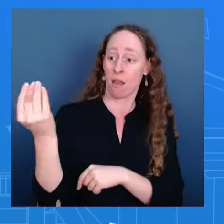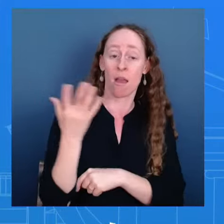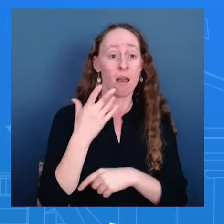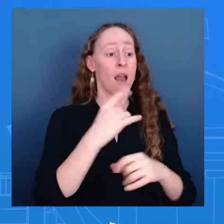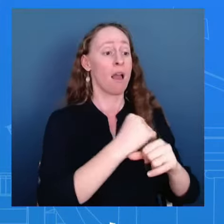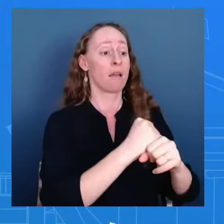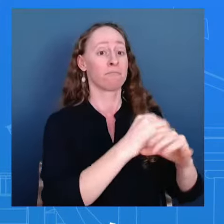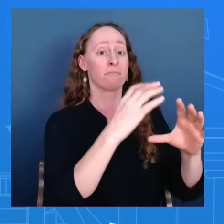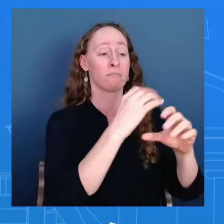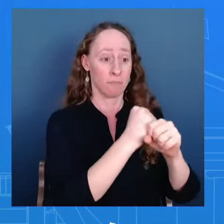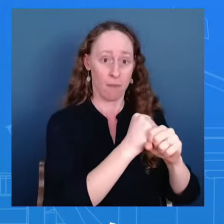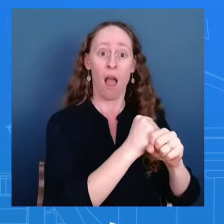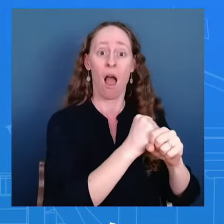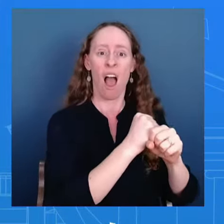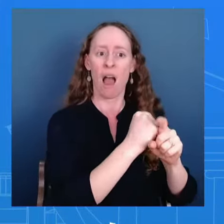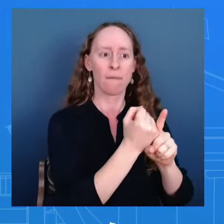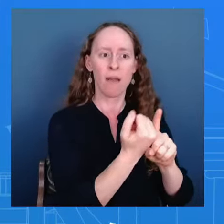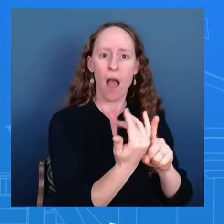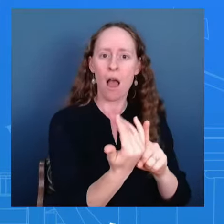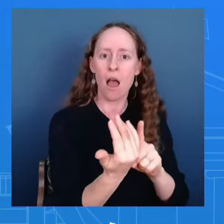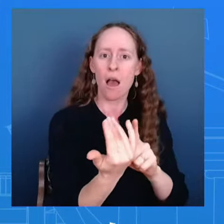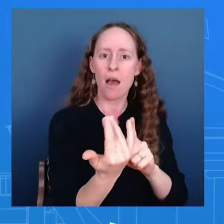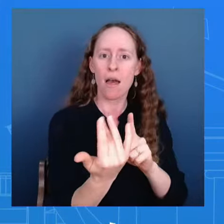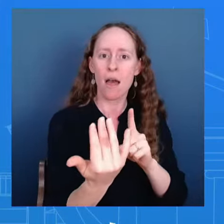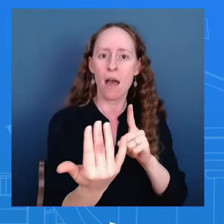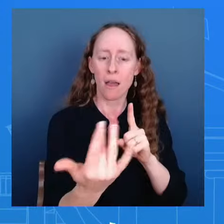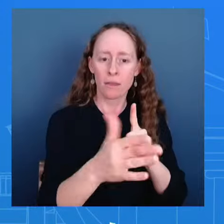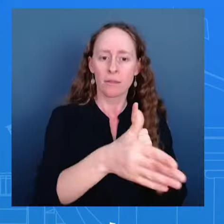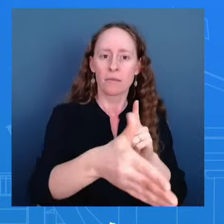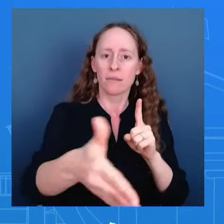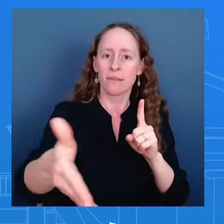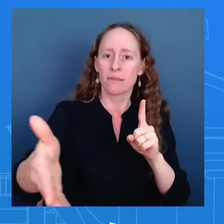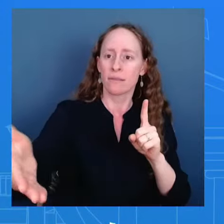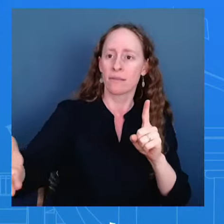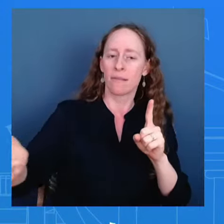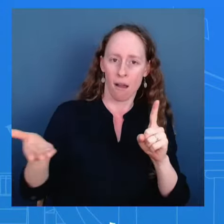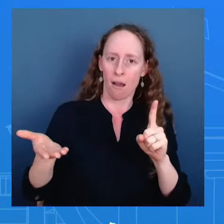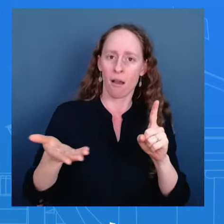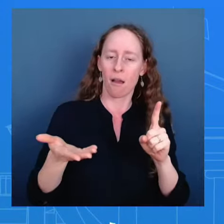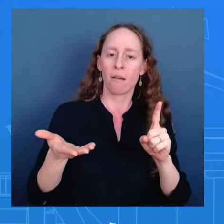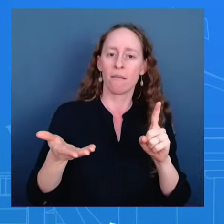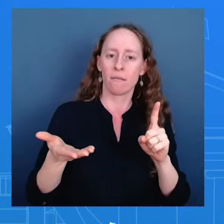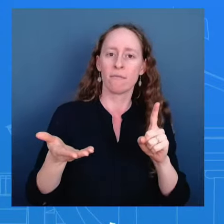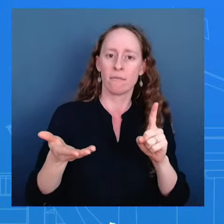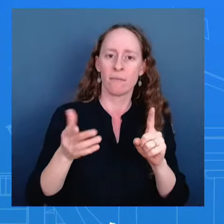I can't, I just physically can't connect those dots for you since we weren't involved in that operation.